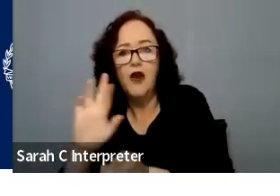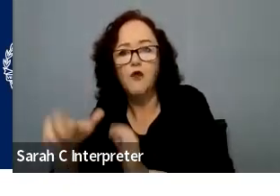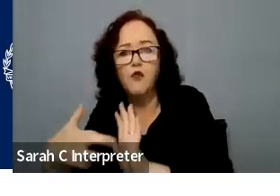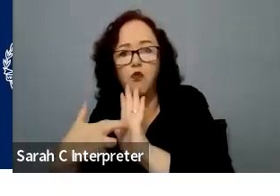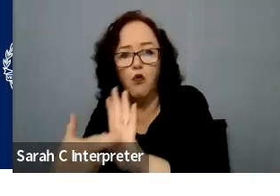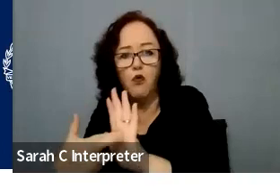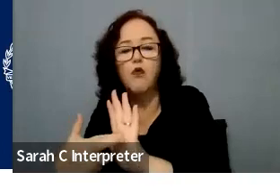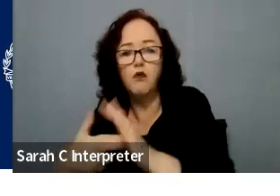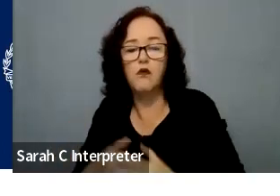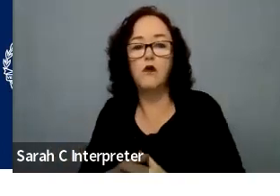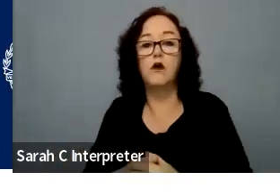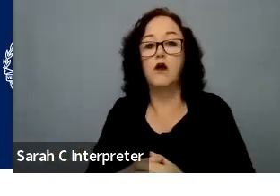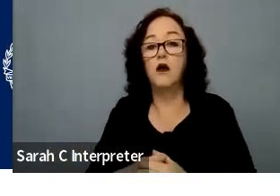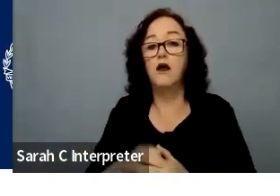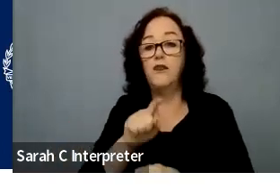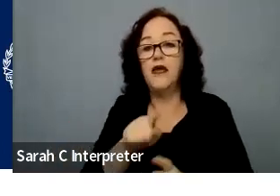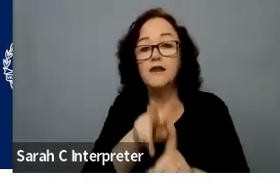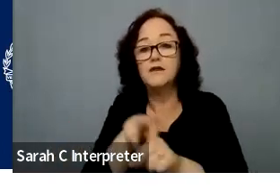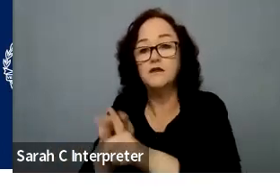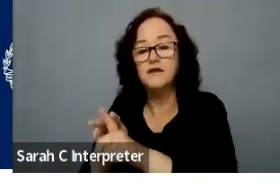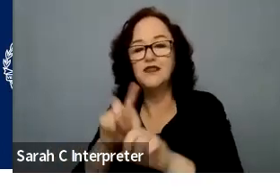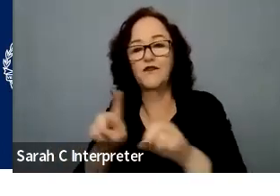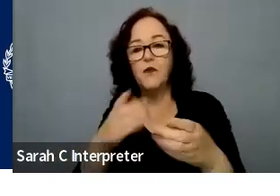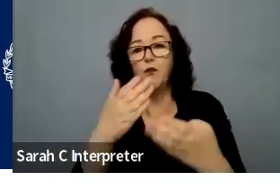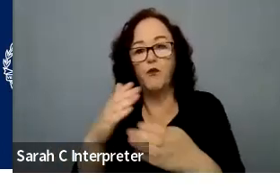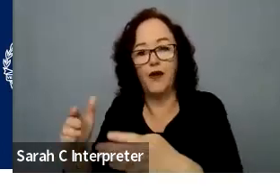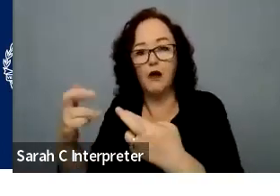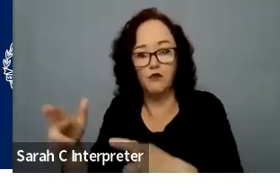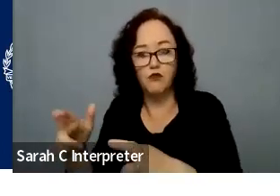to the breakout rooms for the virtual simulation into the four different categories.